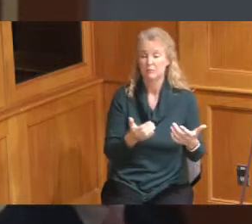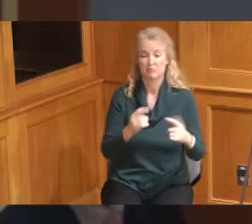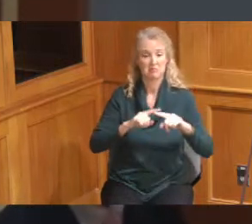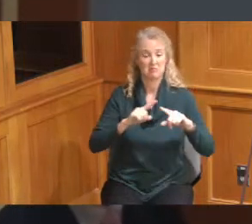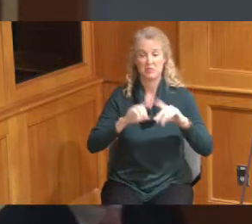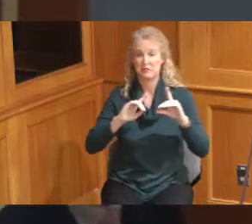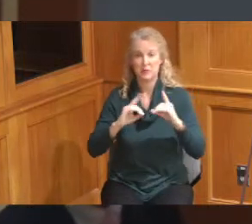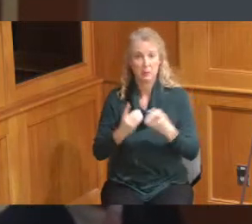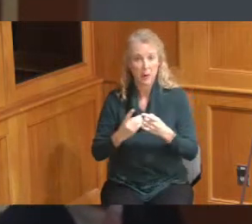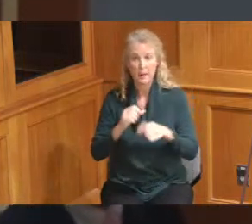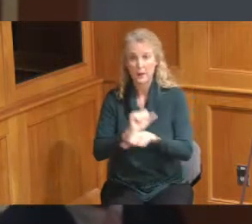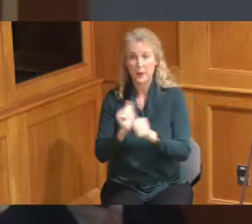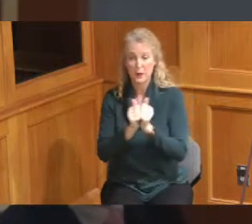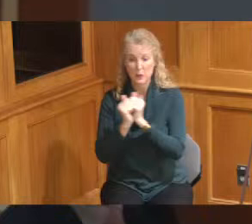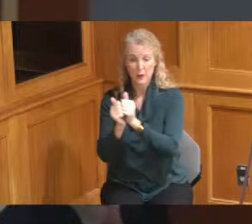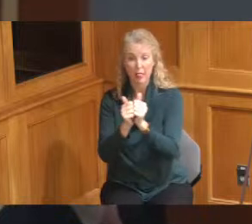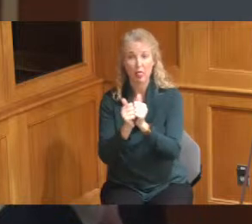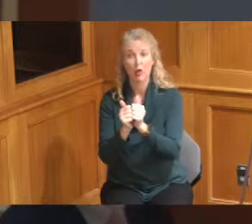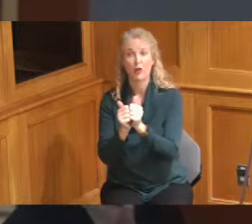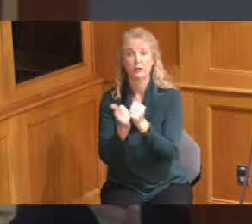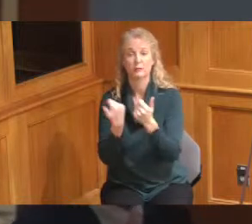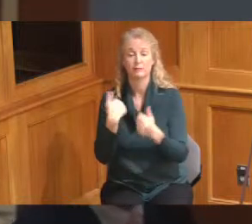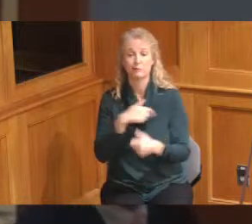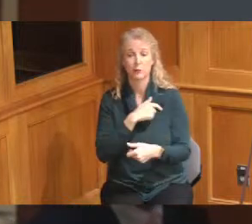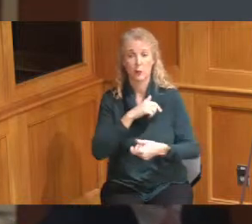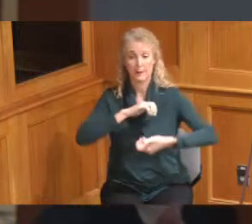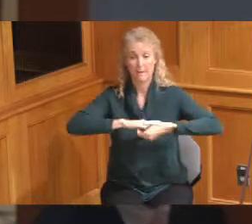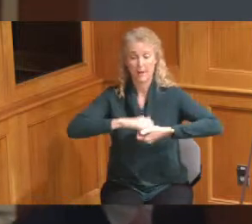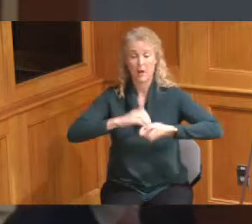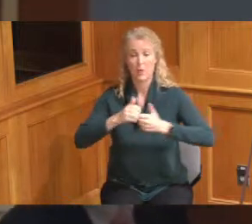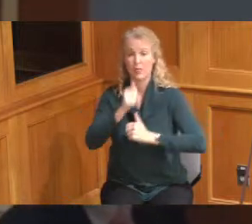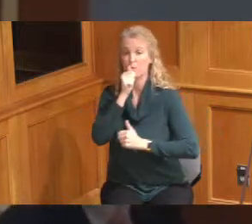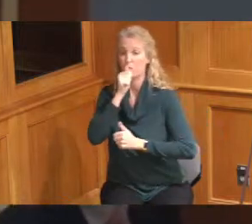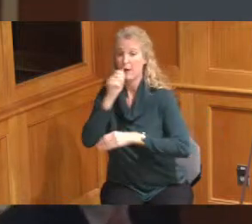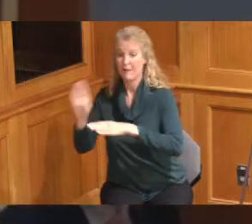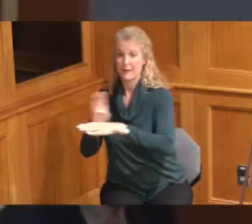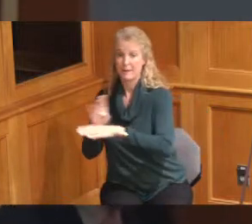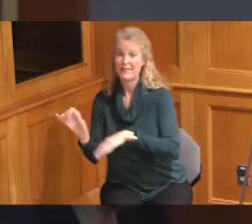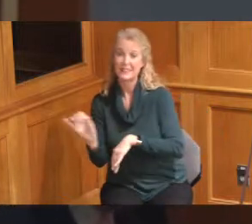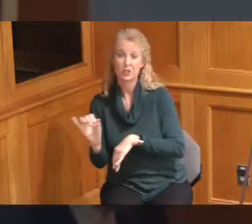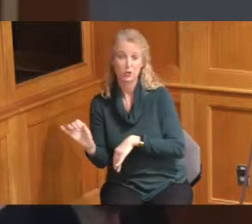our independent electives we also link with the private sector Duke Energy is a prime example